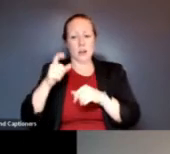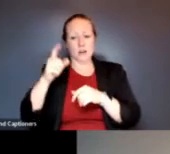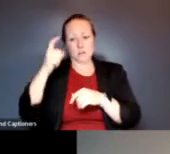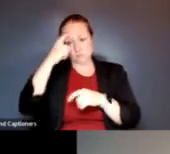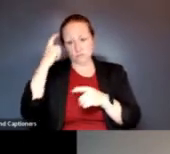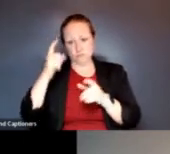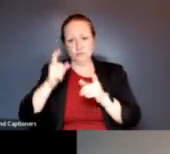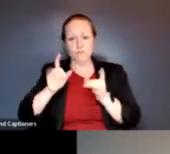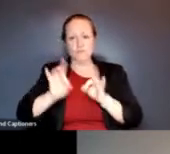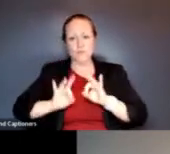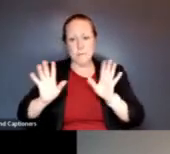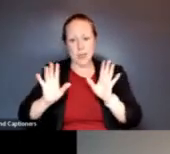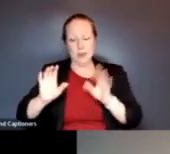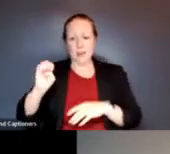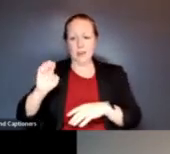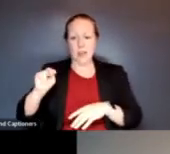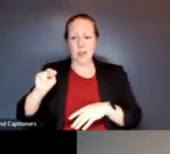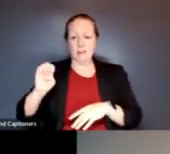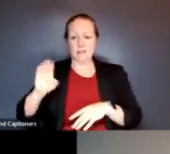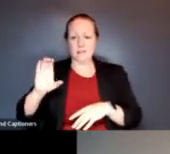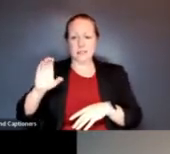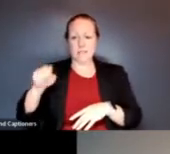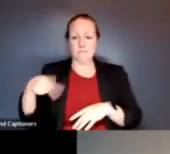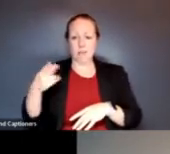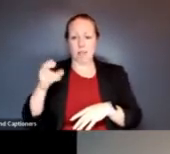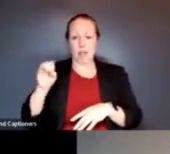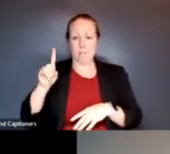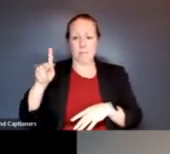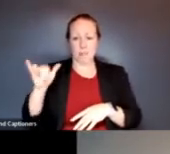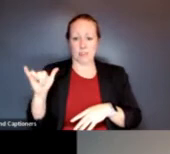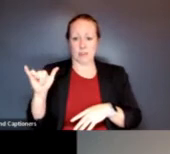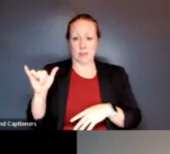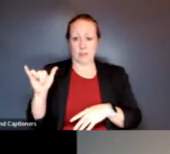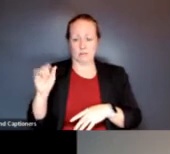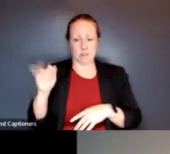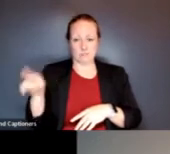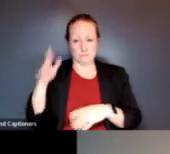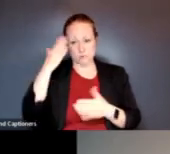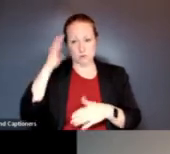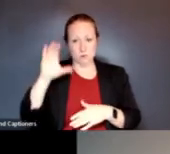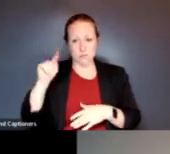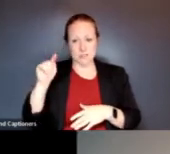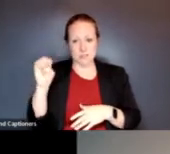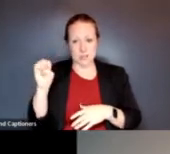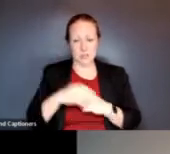familiar with CTE acronym maybe some of the contributors can